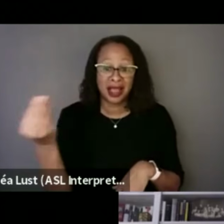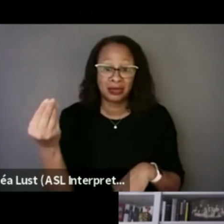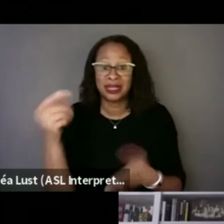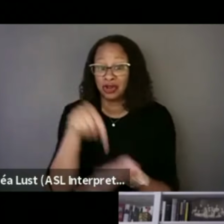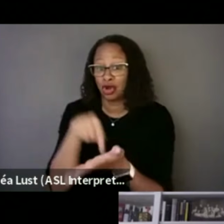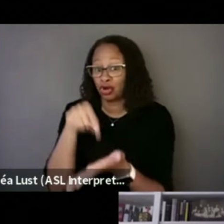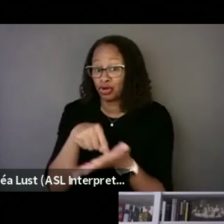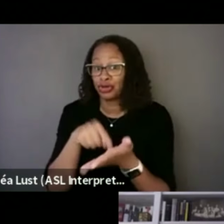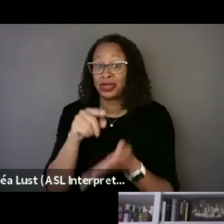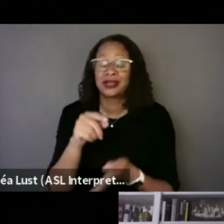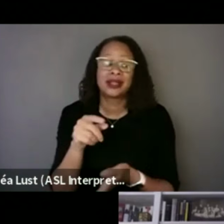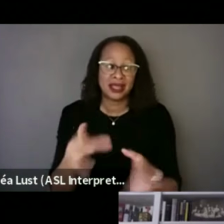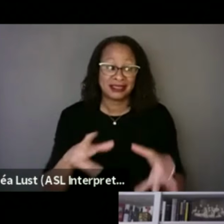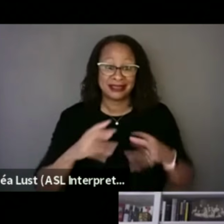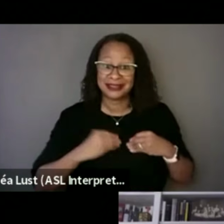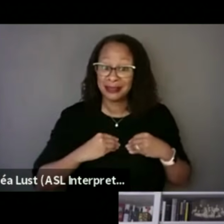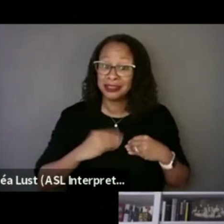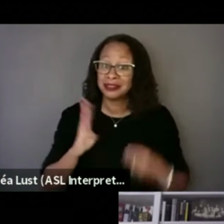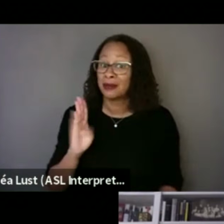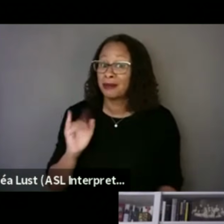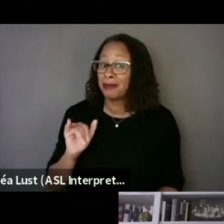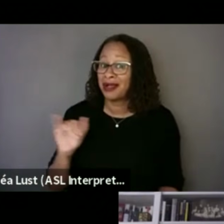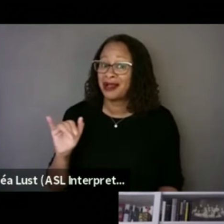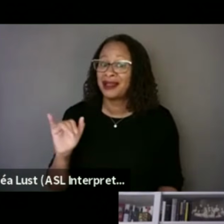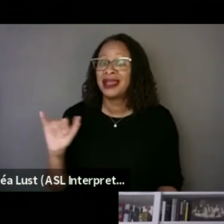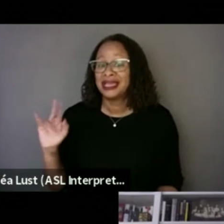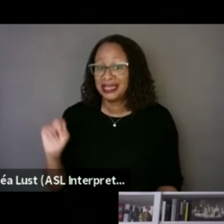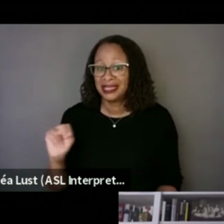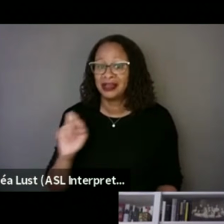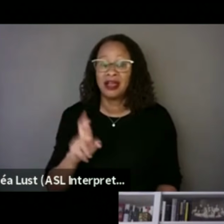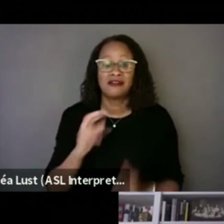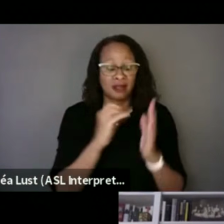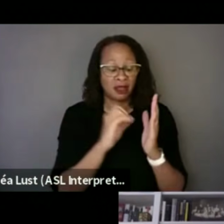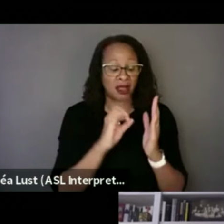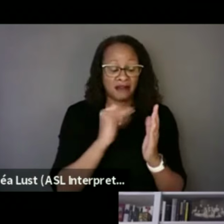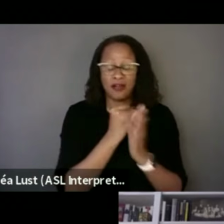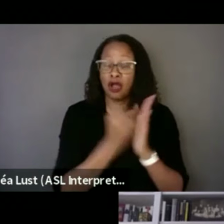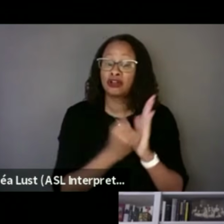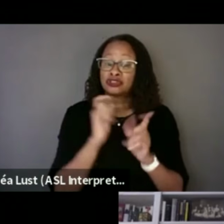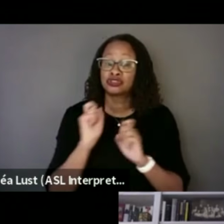the buy-in of arts grant makers, but also grant makers who are concerned about refugee issues